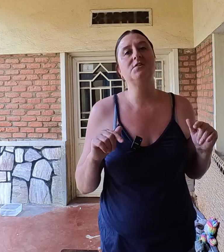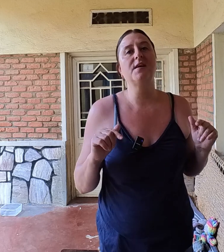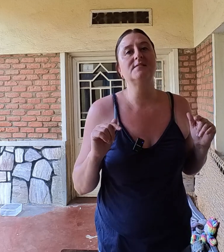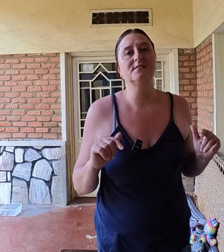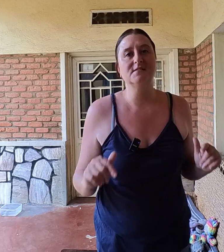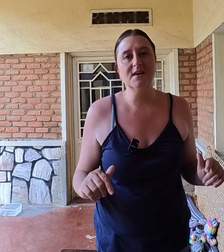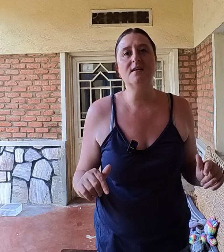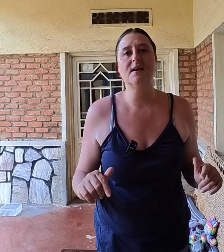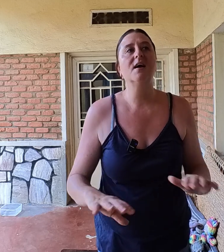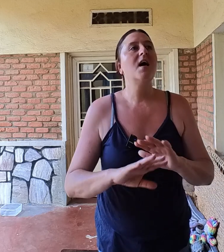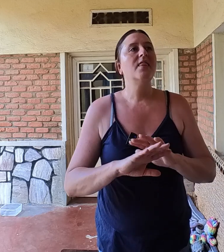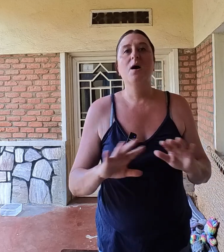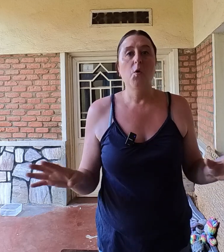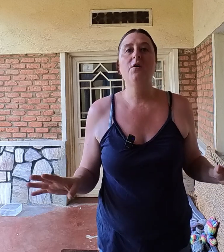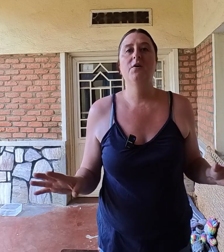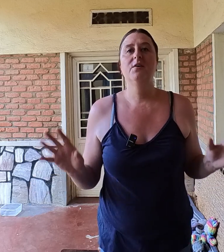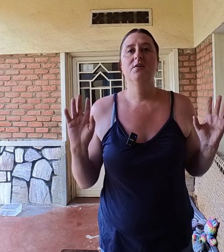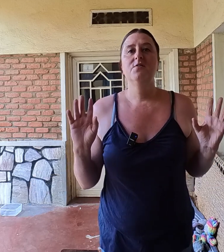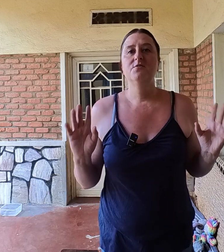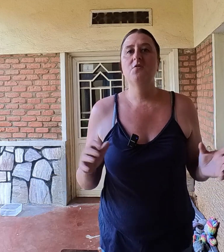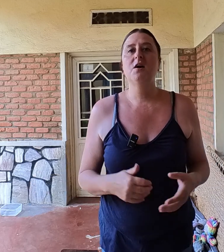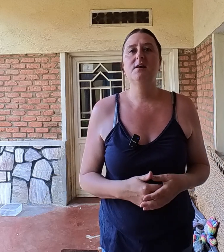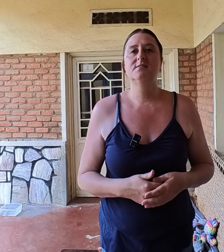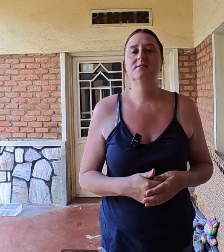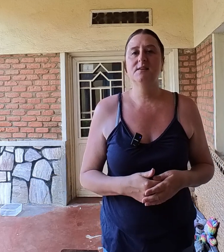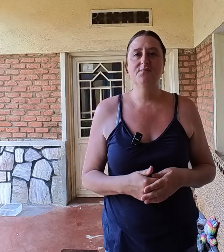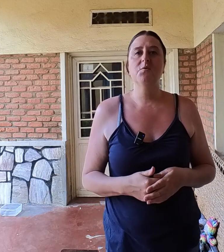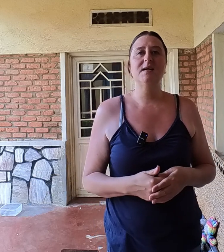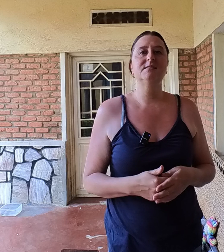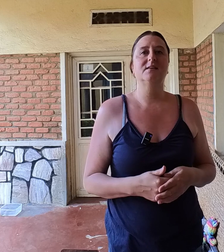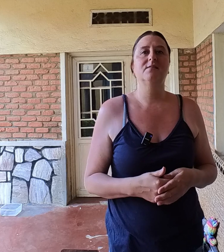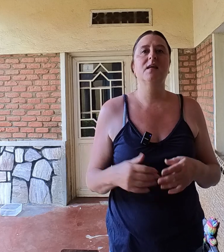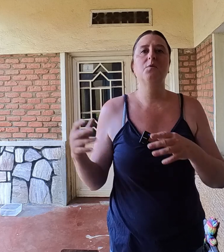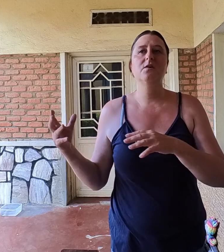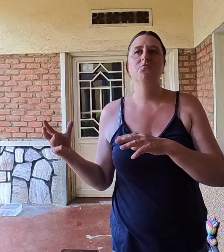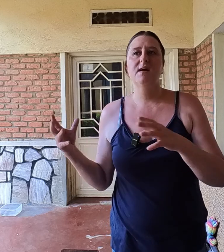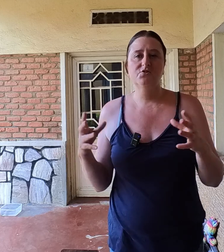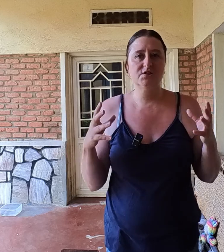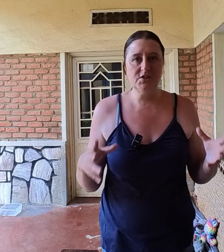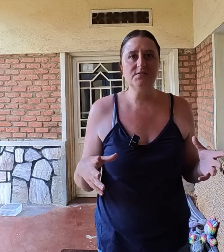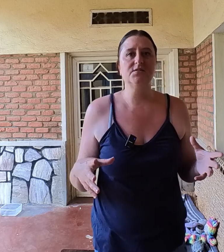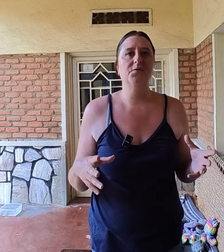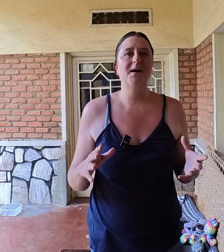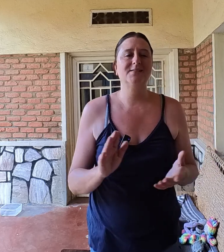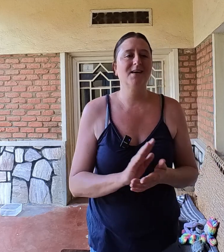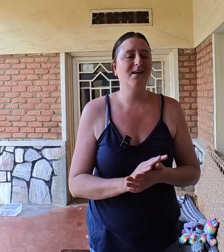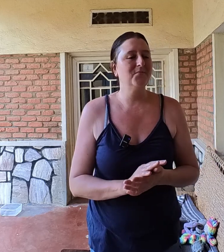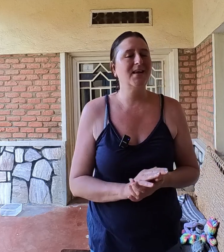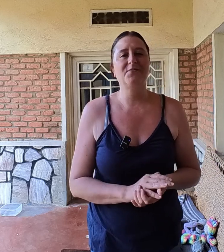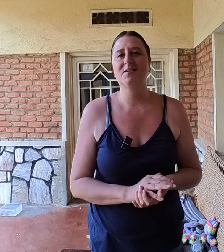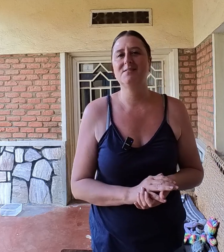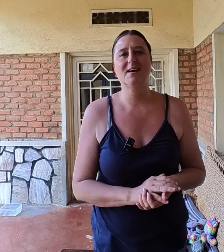in 2009, there were no lions in Rwanda. They were reintroduced to Rwanda, I'm going to have to go and